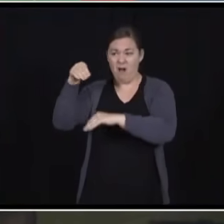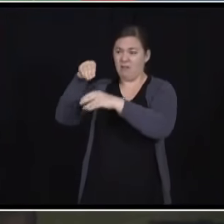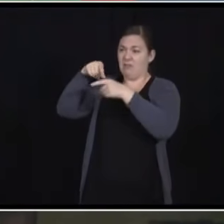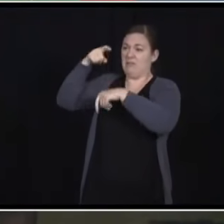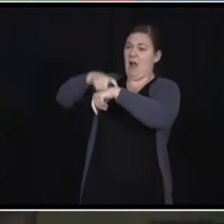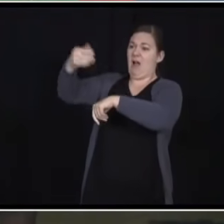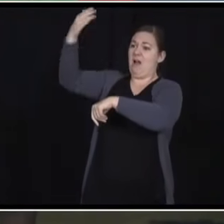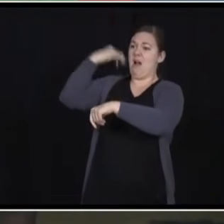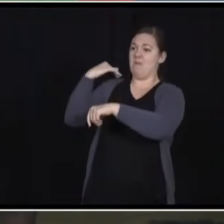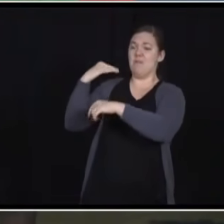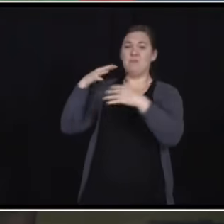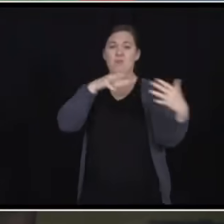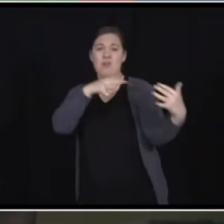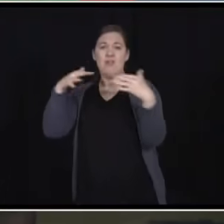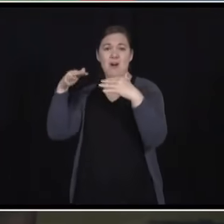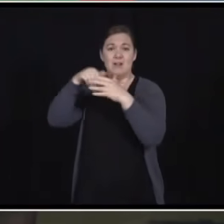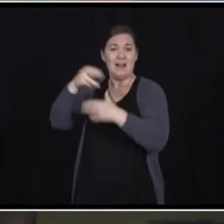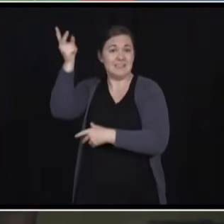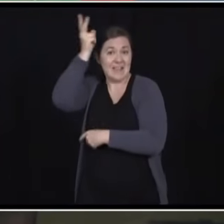can bring to this task,